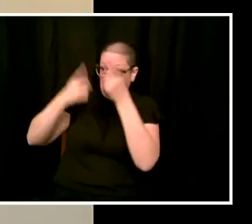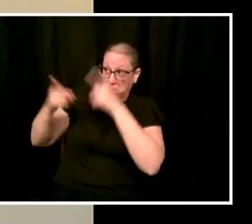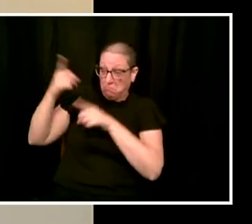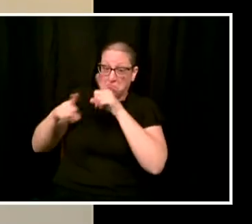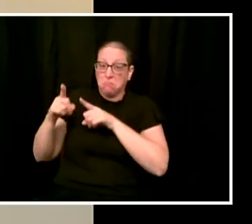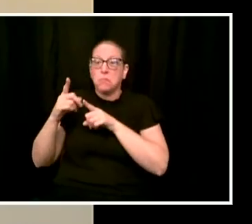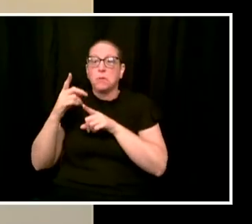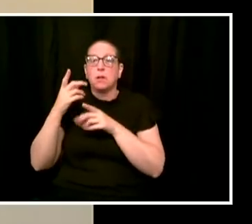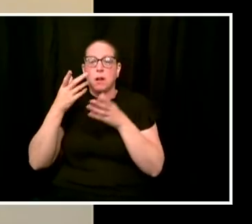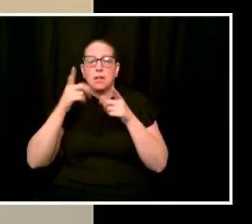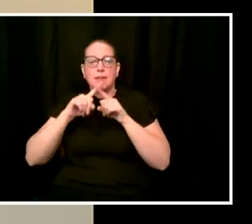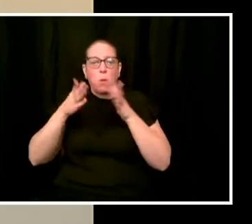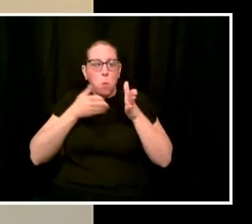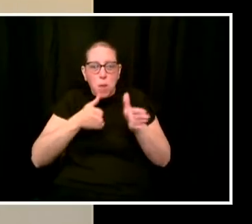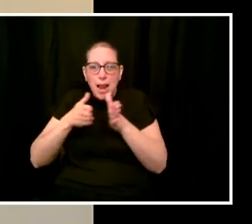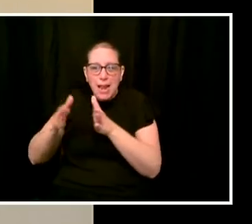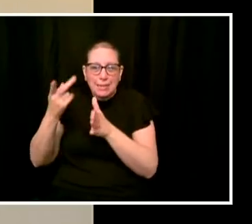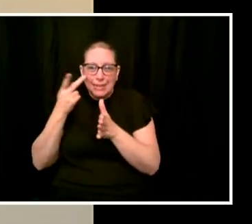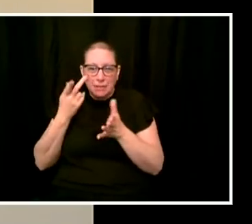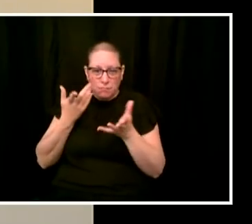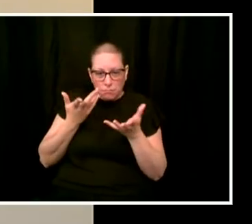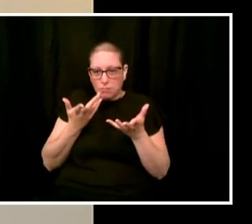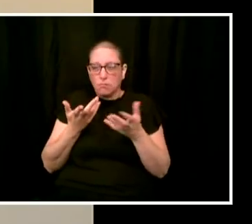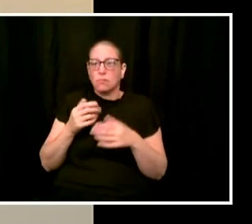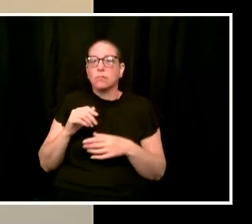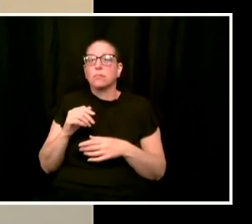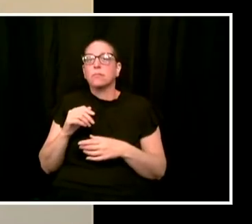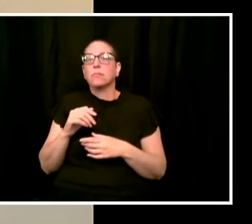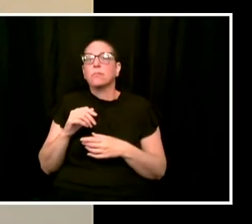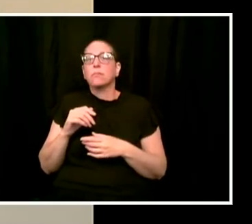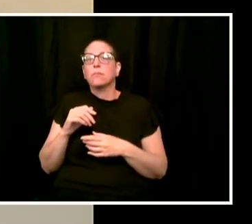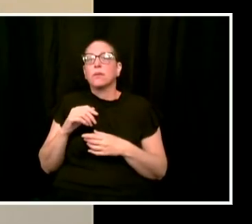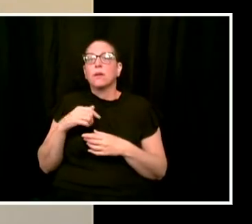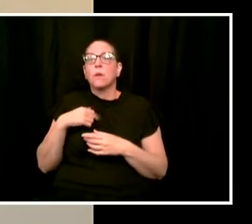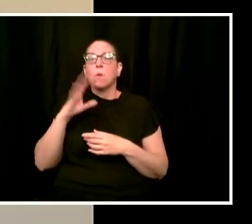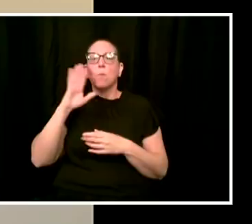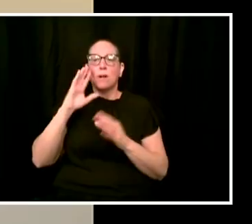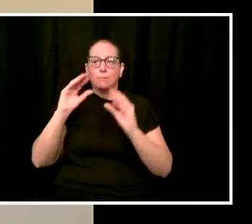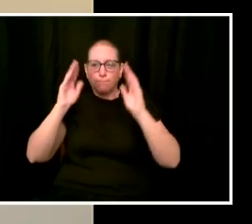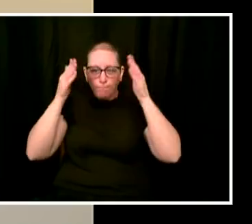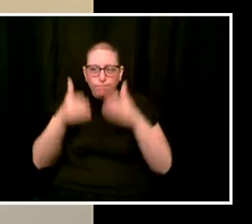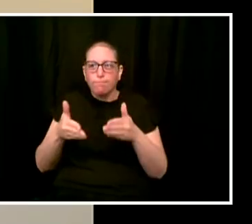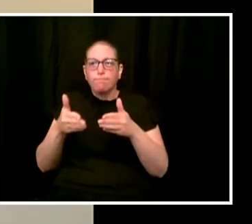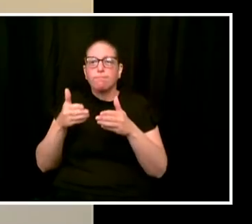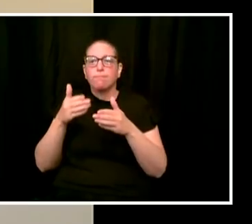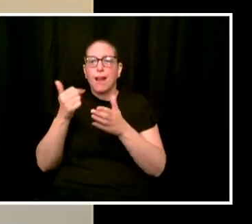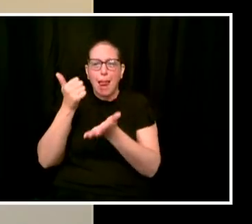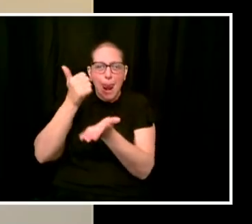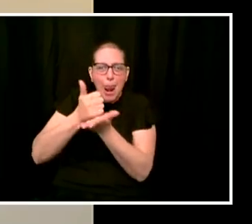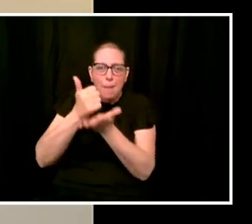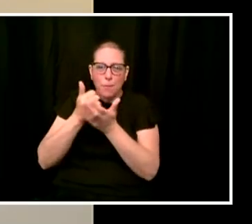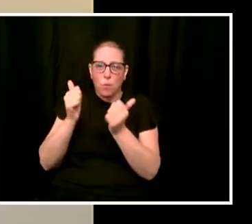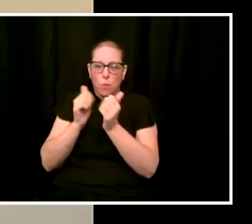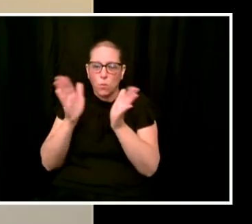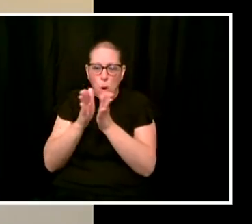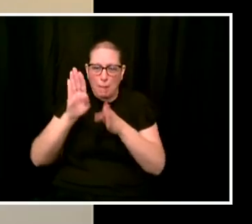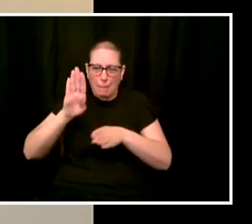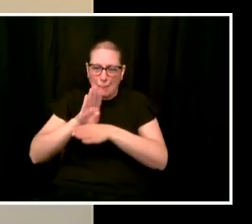RESOURCES NEEDED PARTICULARLY FROM THE CITYND A FOMR THE FEDERAL LEVEL, WE CAN HELP THEM GET THERE. SO WE ARE GOING